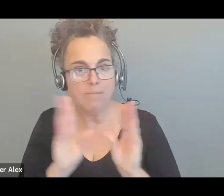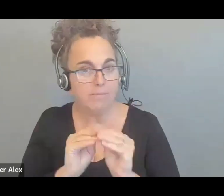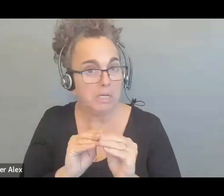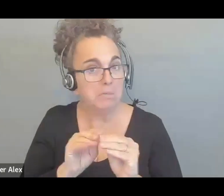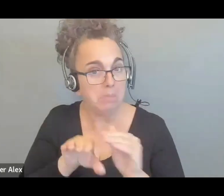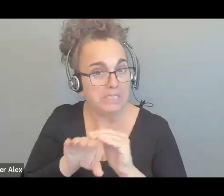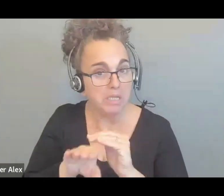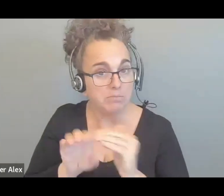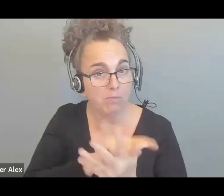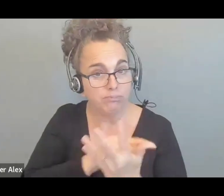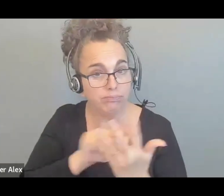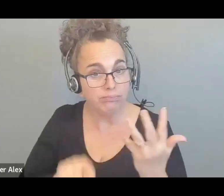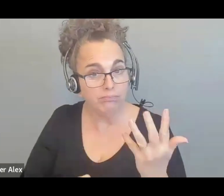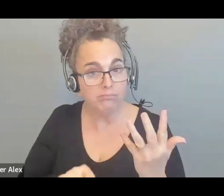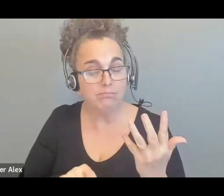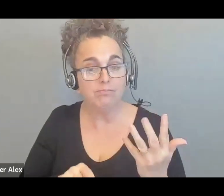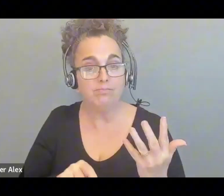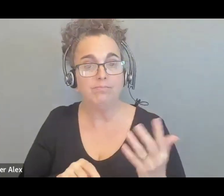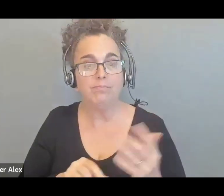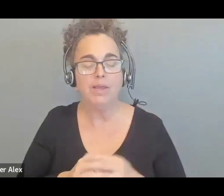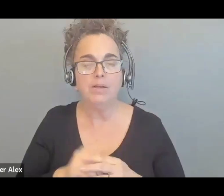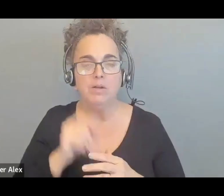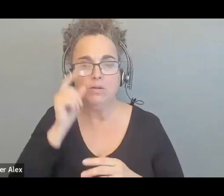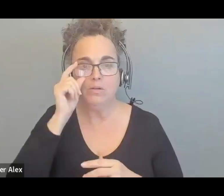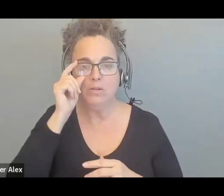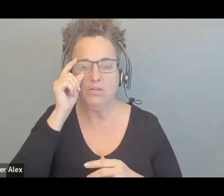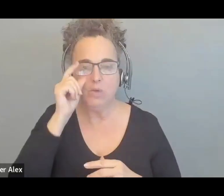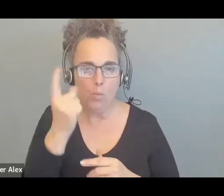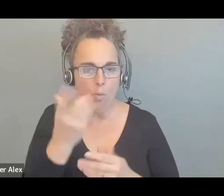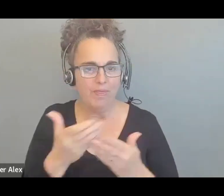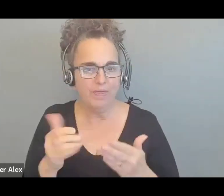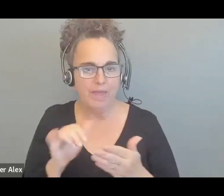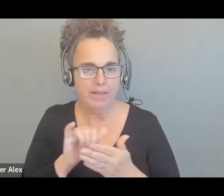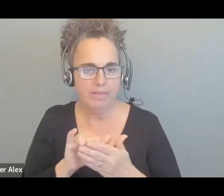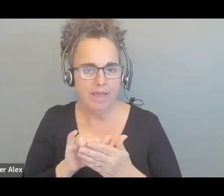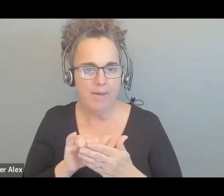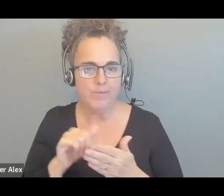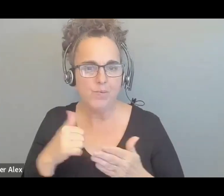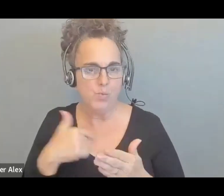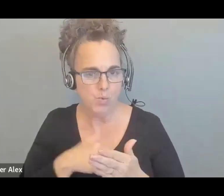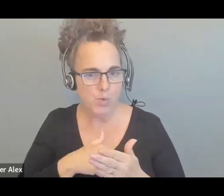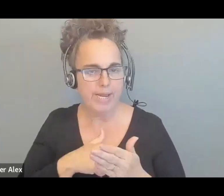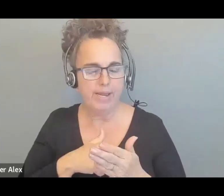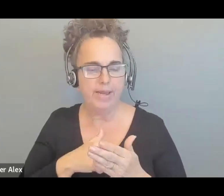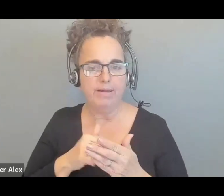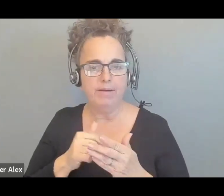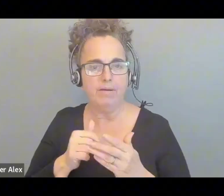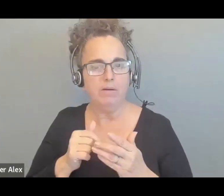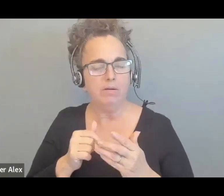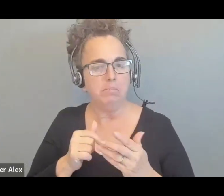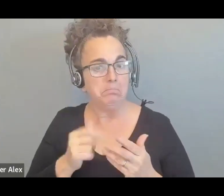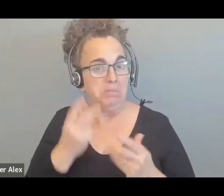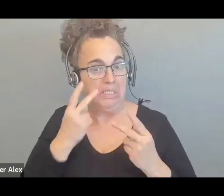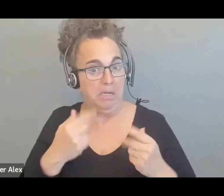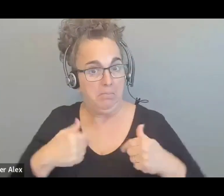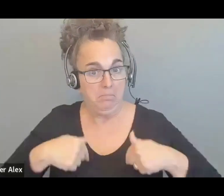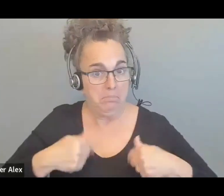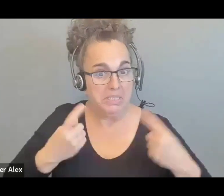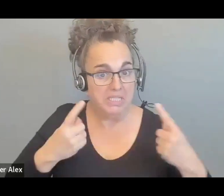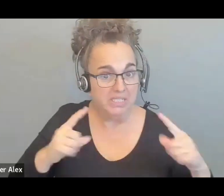I, I would say that, you know, one of the big things that how we gauge the success of this role is very hard to do.